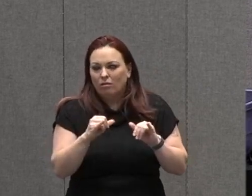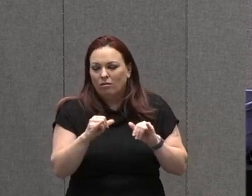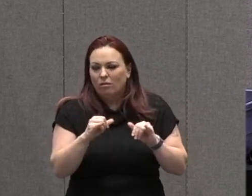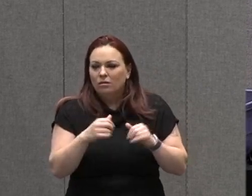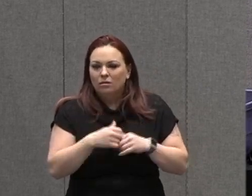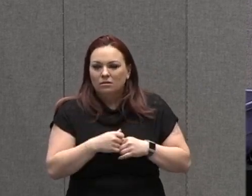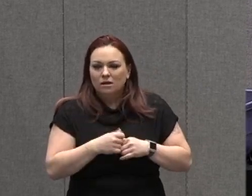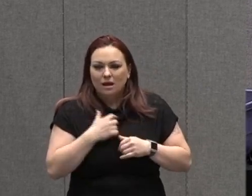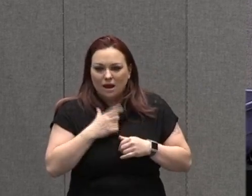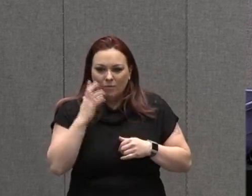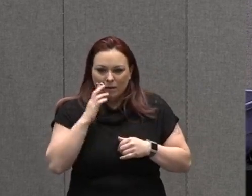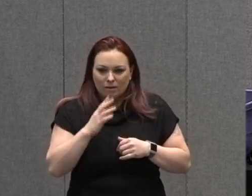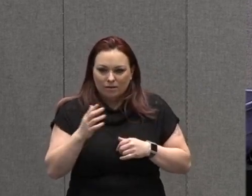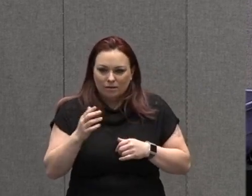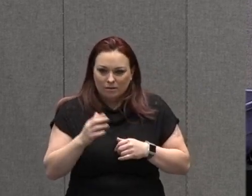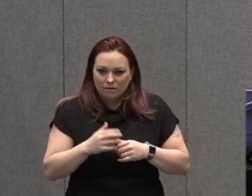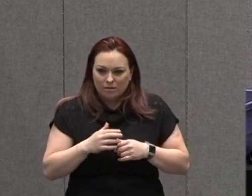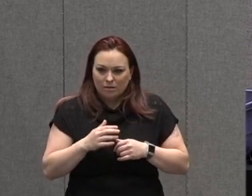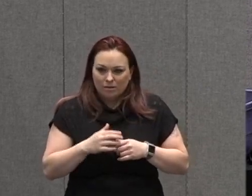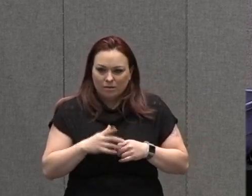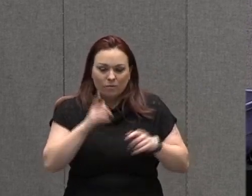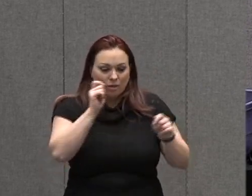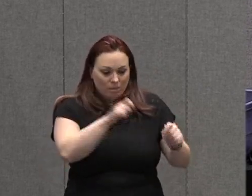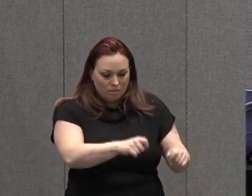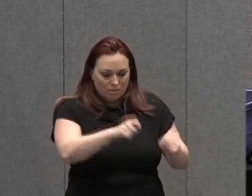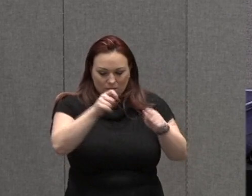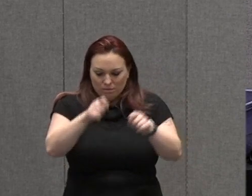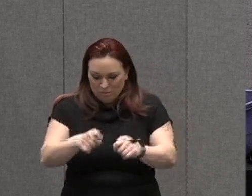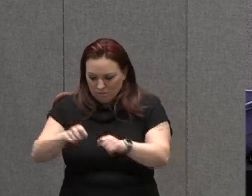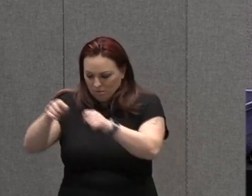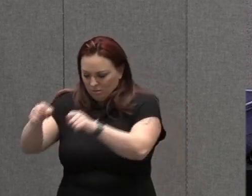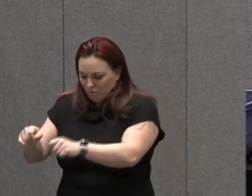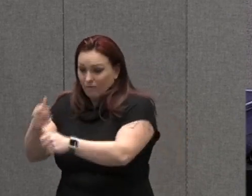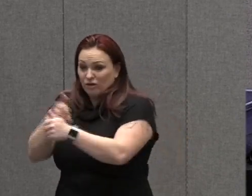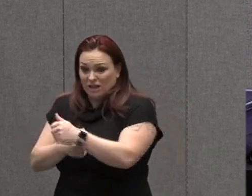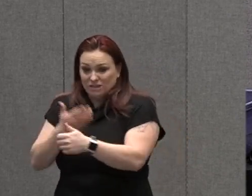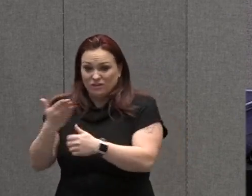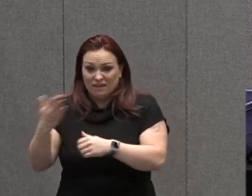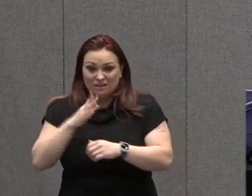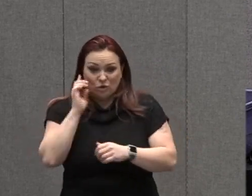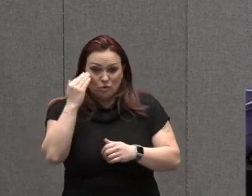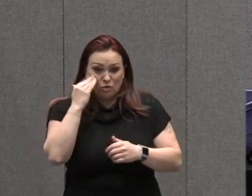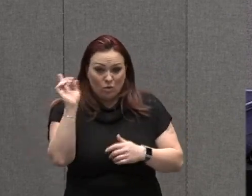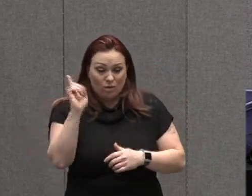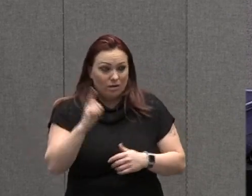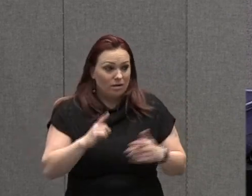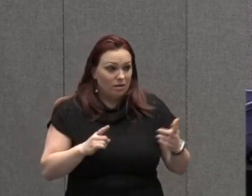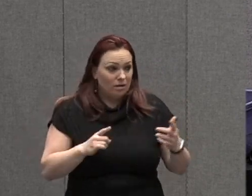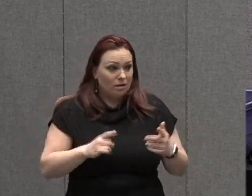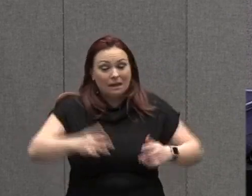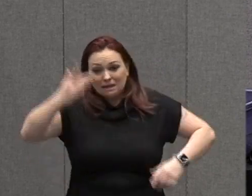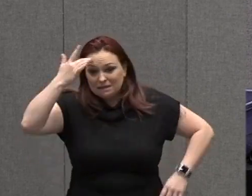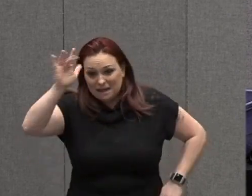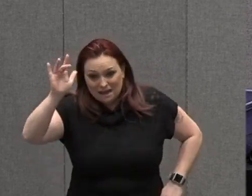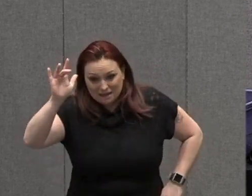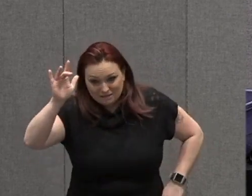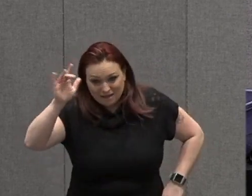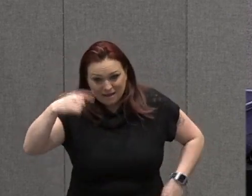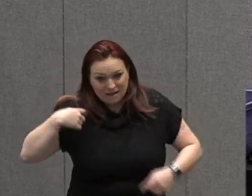And I will be going over each item. Oh brilliant. Yes. - Que inteligente. Gracias, Señorita.